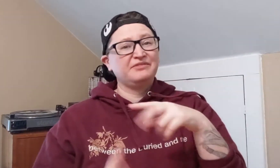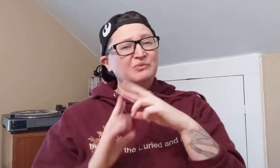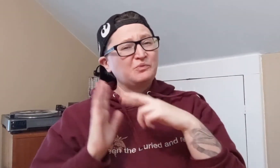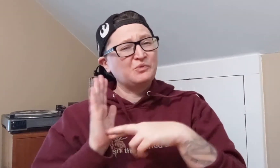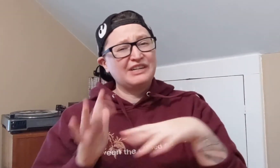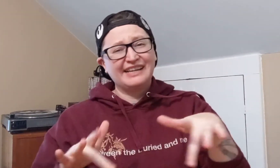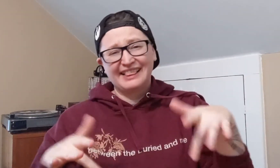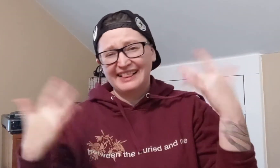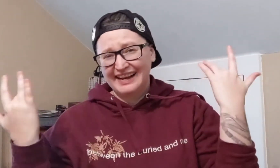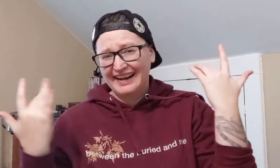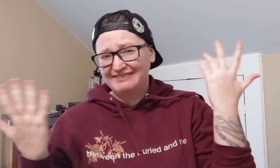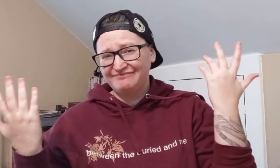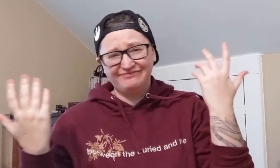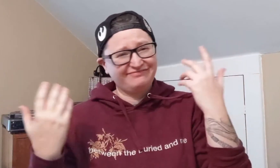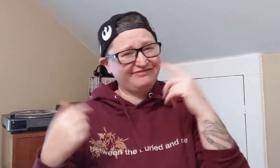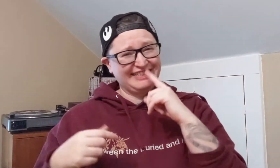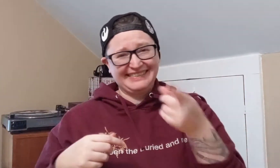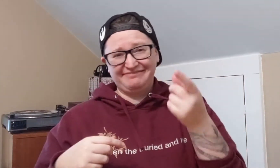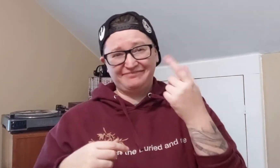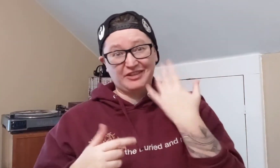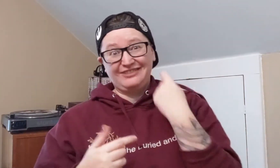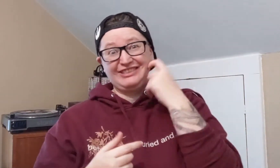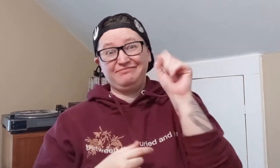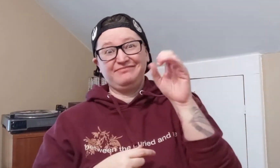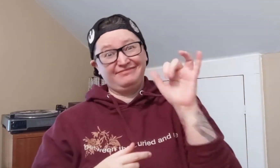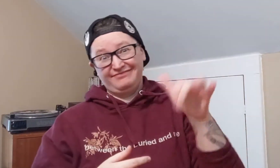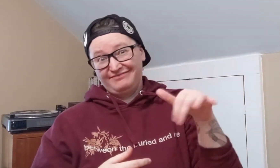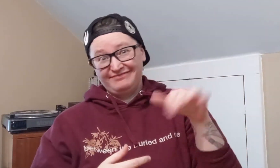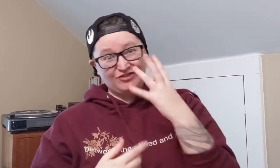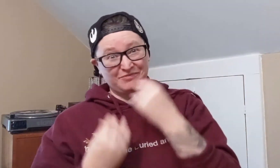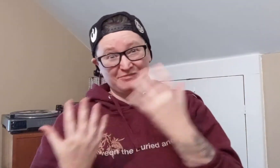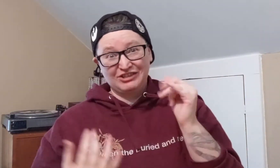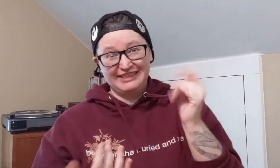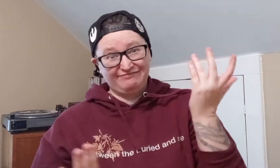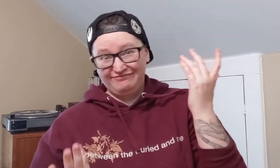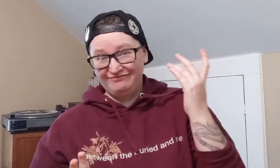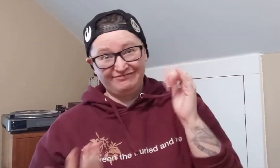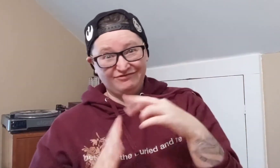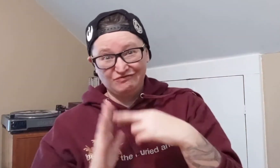and cool thing so again this is really light on rules what I just told you is pretty much